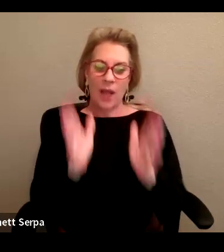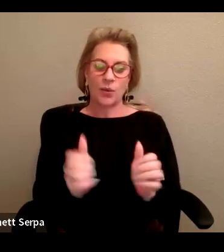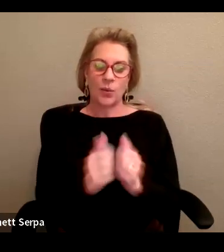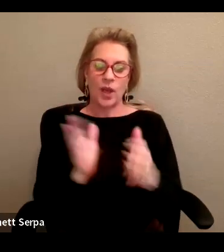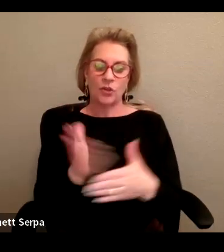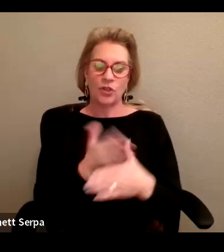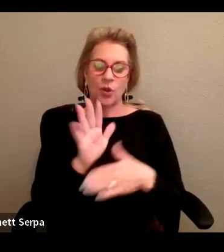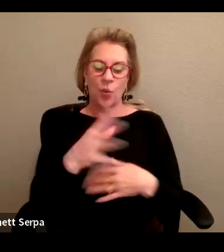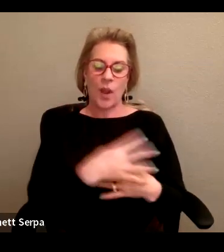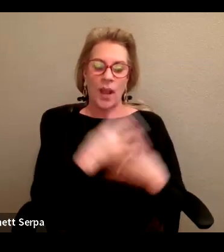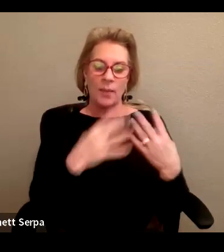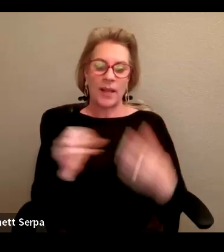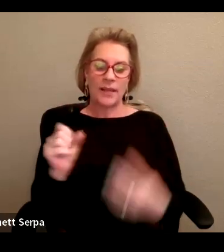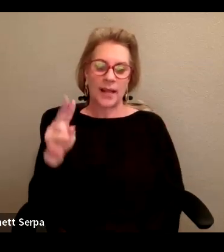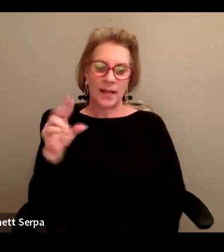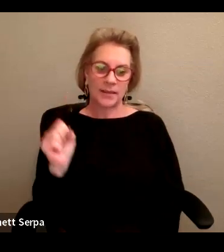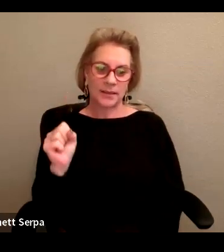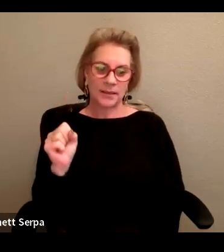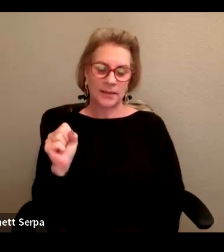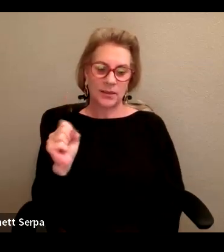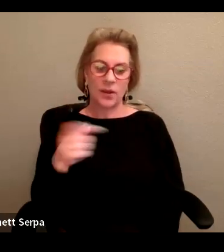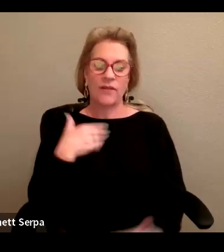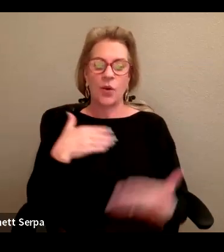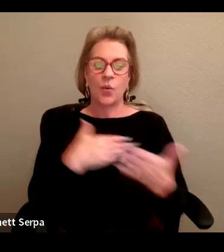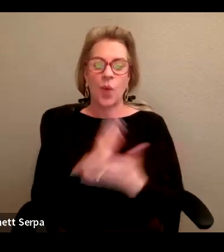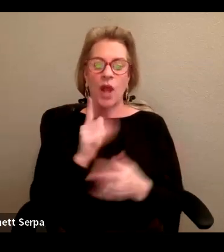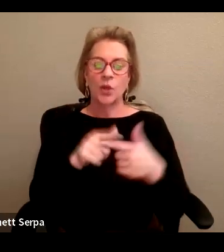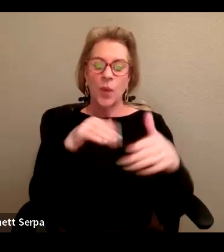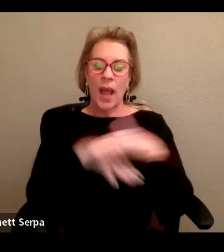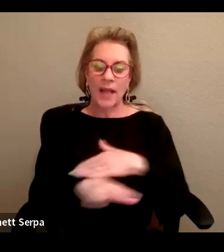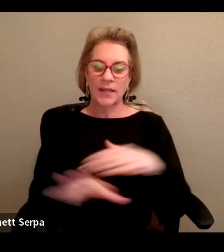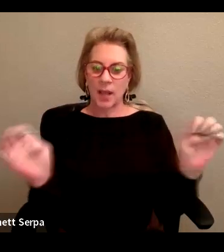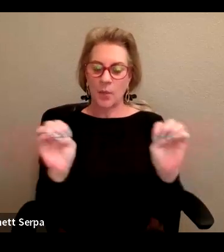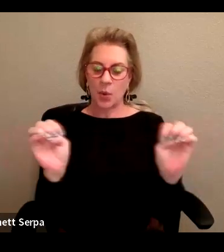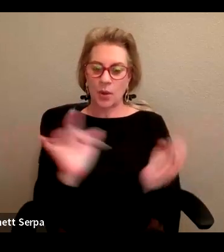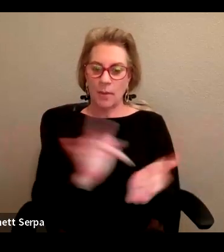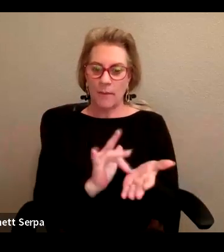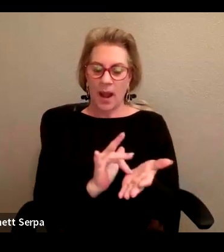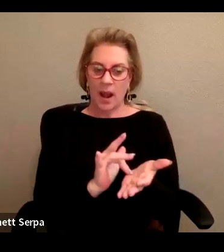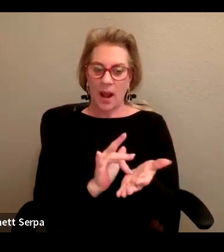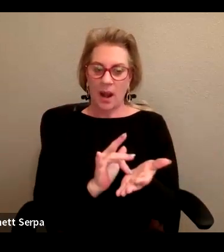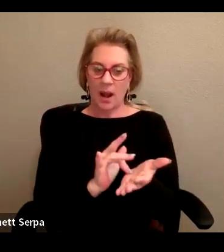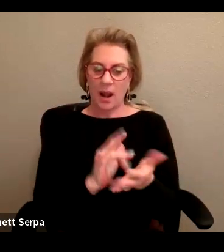your immigration status you have the right to access emergency medical care you have